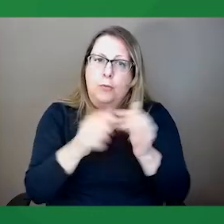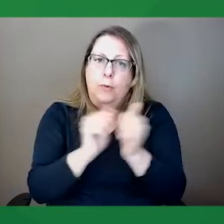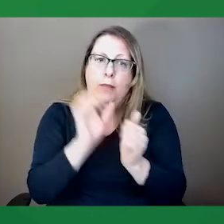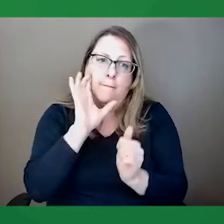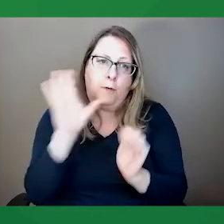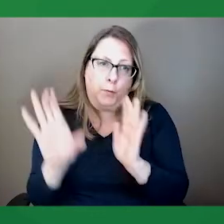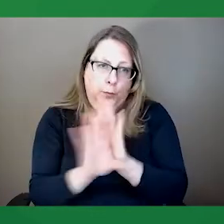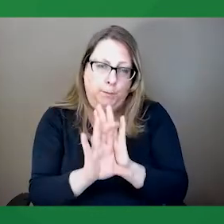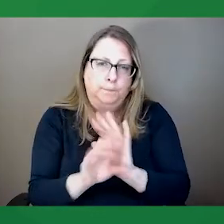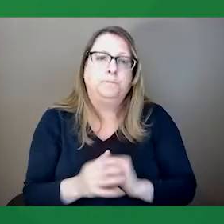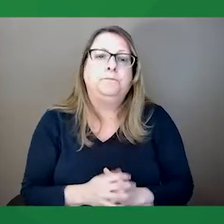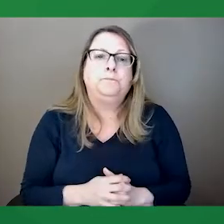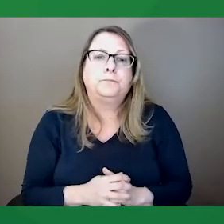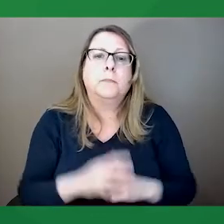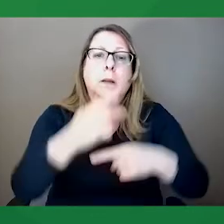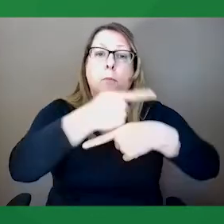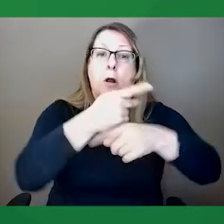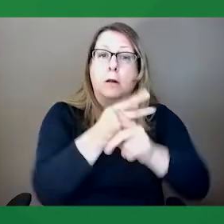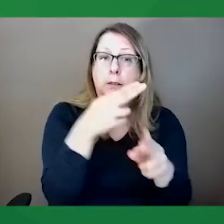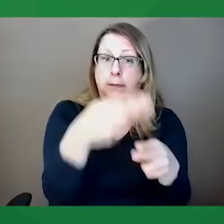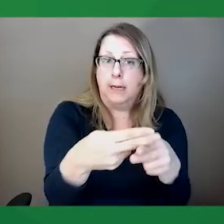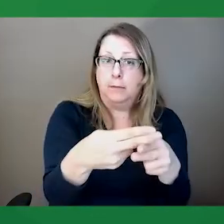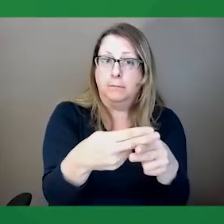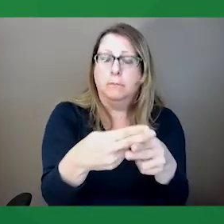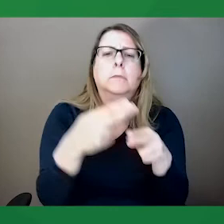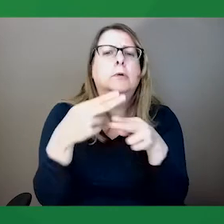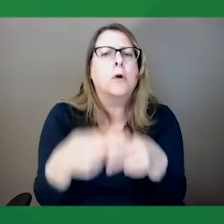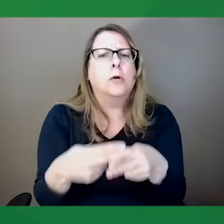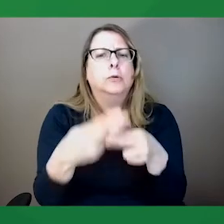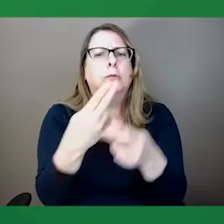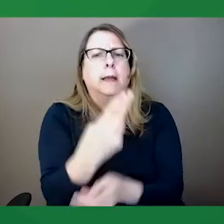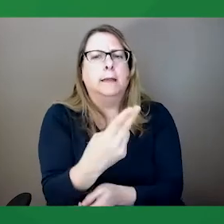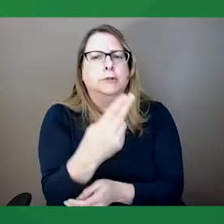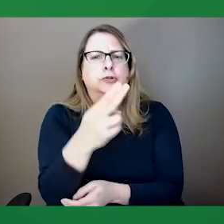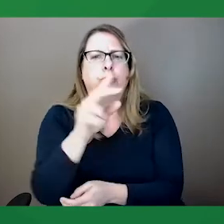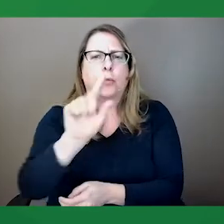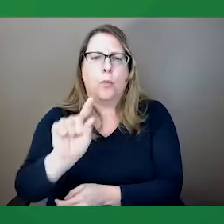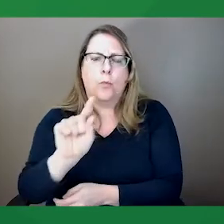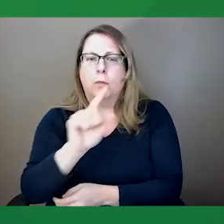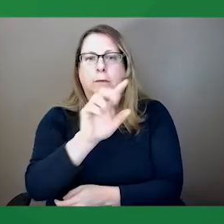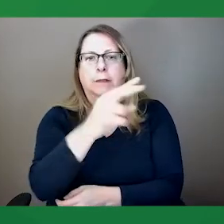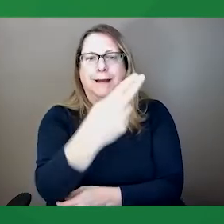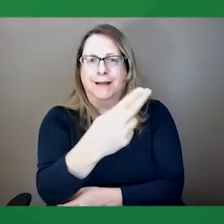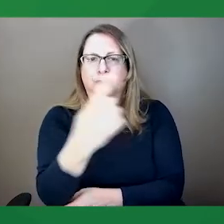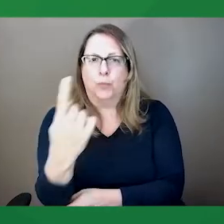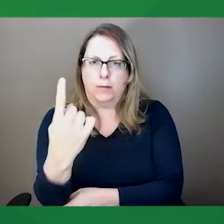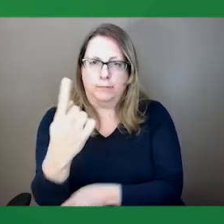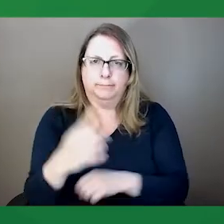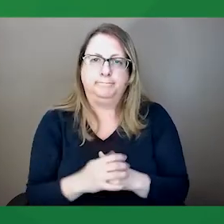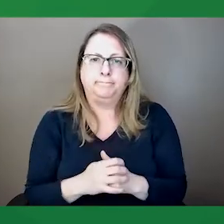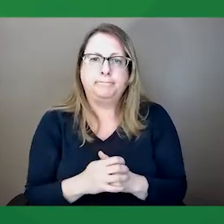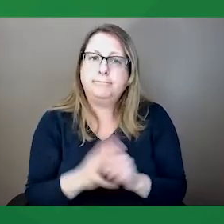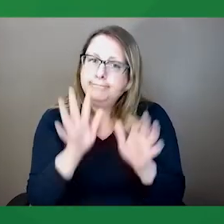so I'm gonna try to describe it. Let's start with the photo. So the product name is in H1,